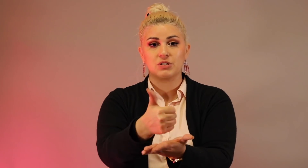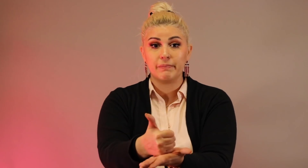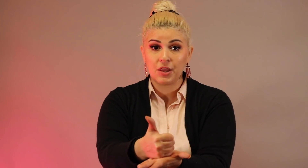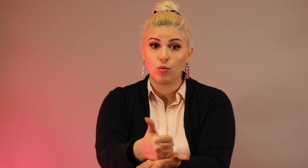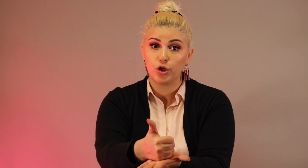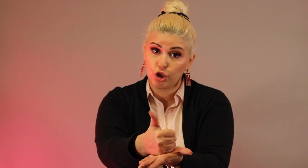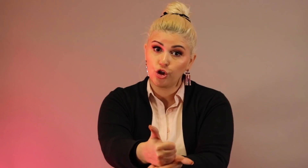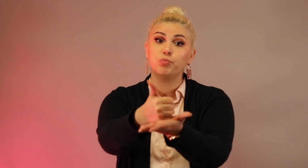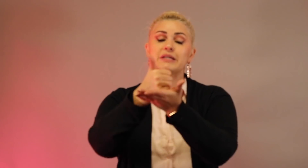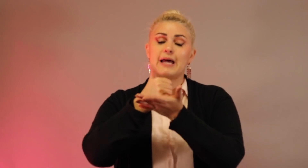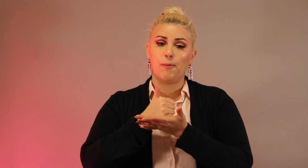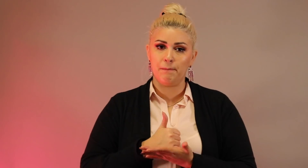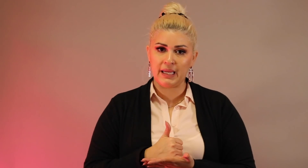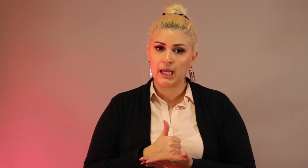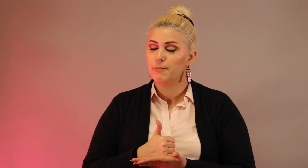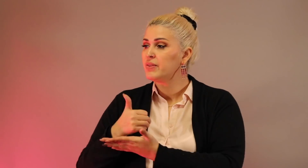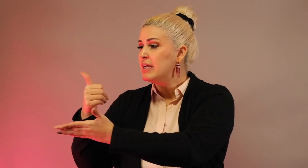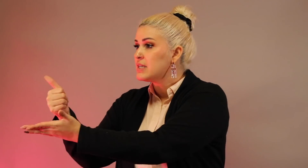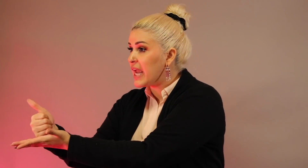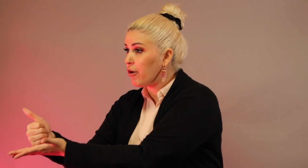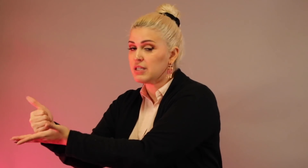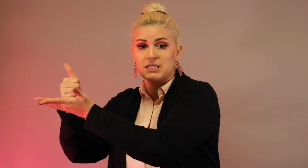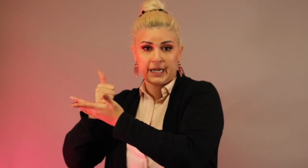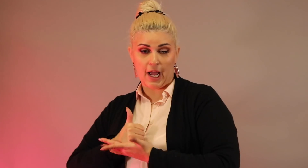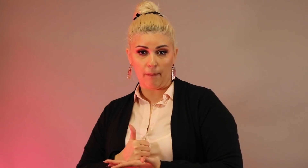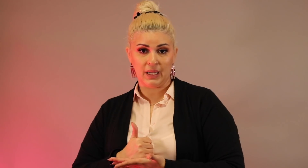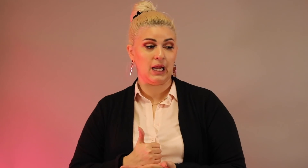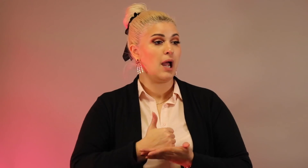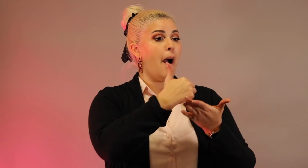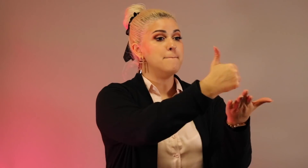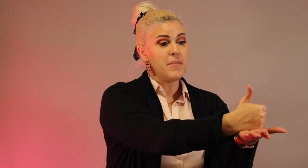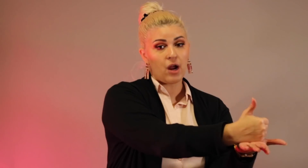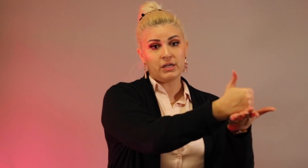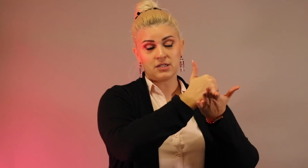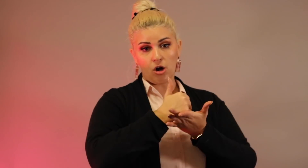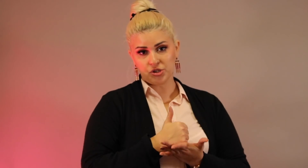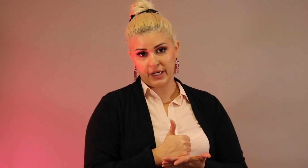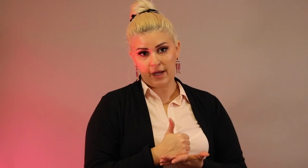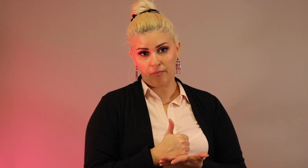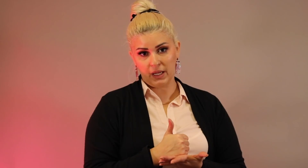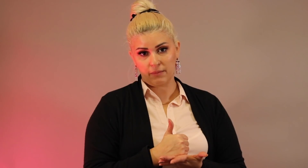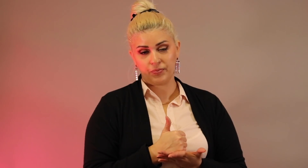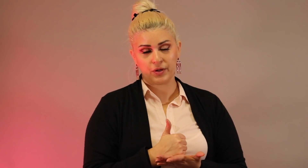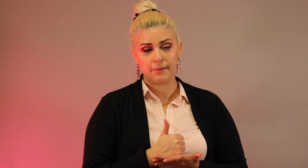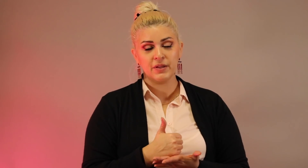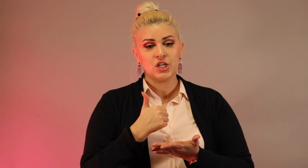So Samantha, will you please help me? Terrence is gonna help me. Mary is also gonna help me, okay?